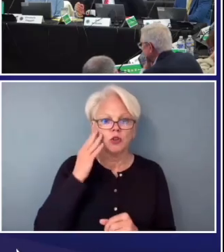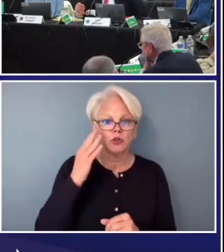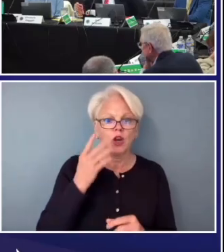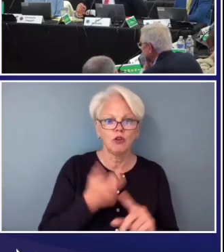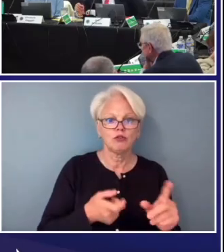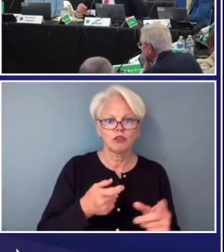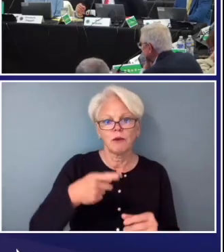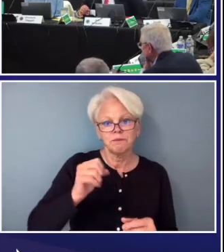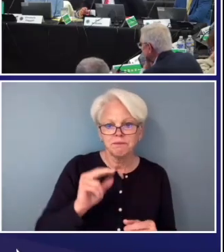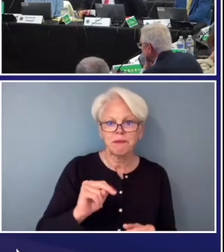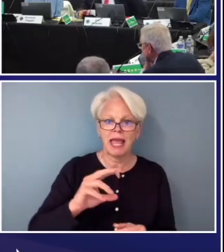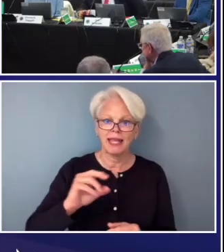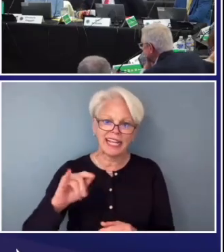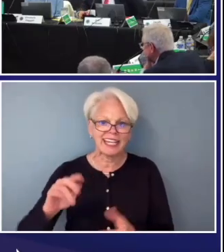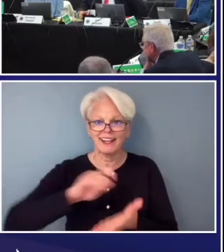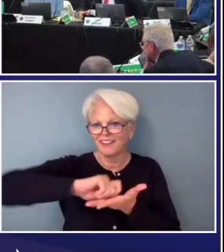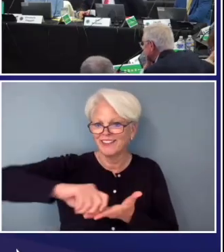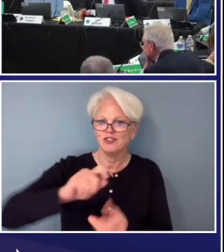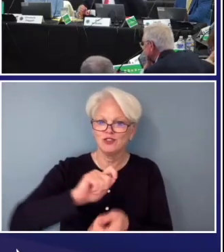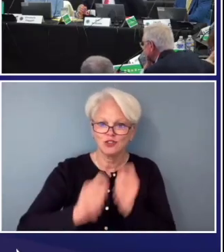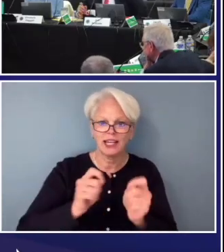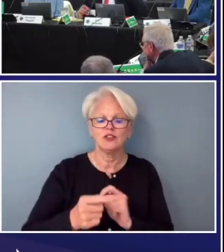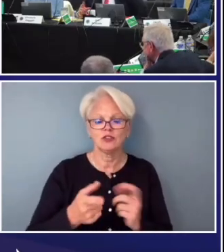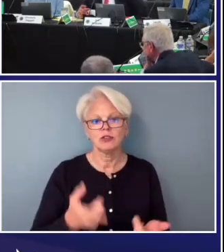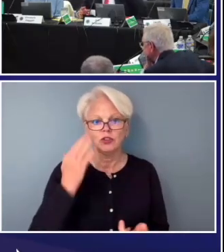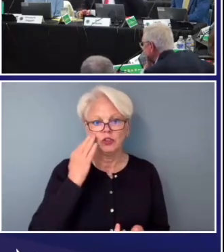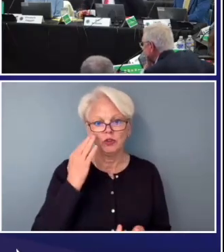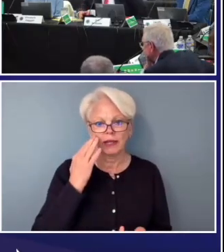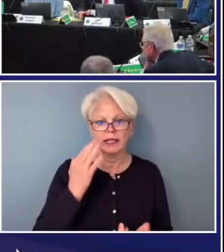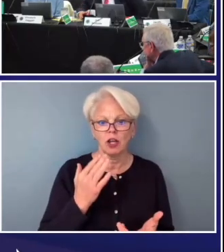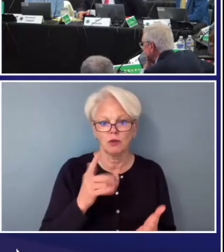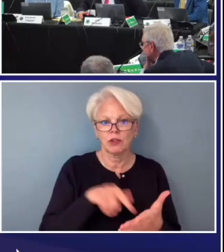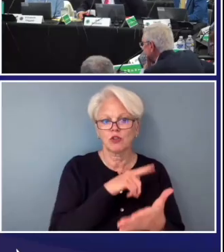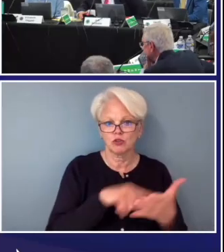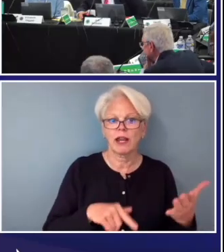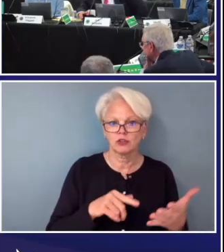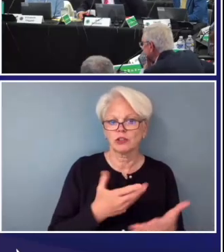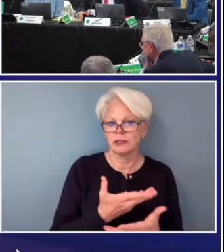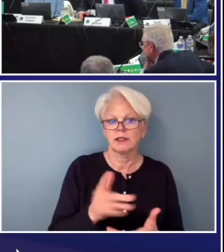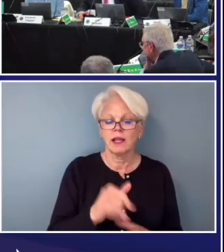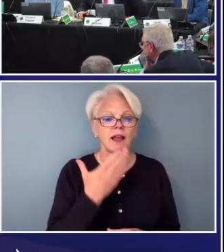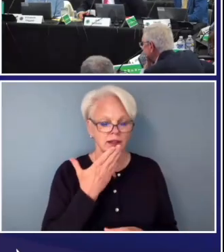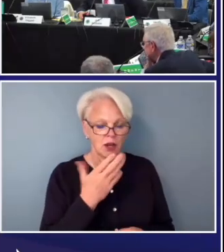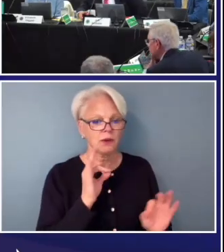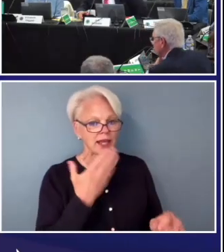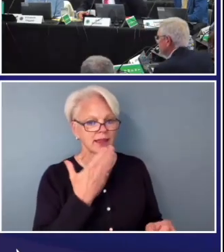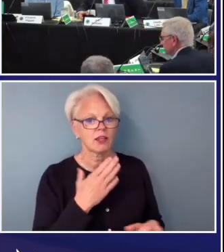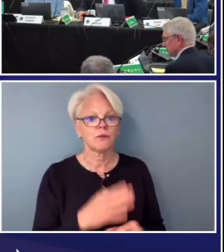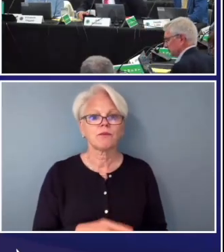you can, you can note, you know, the, the corrections and things like that. Fair enough. Thank you. to Mr. DeCastro's idea.